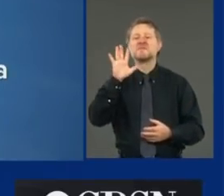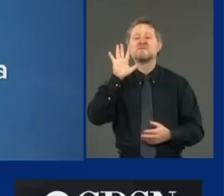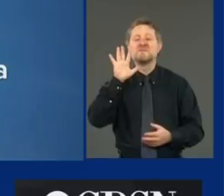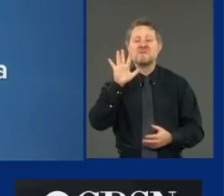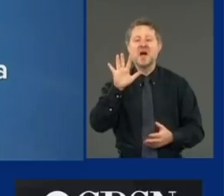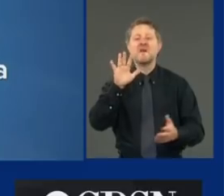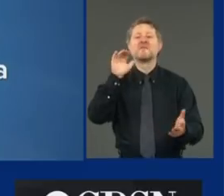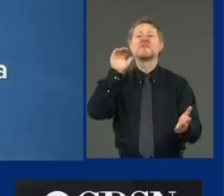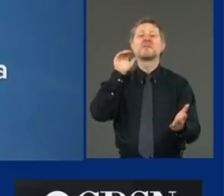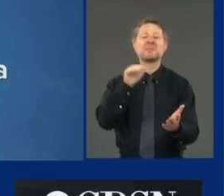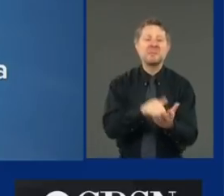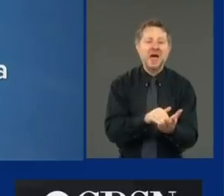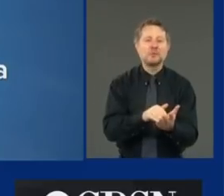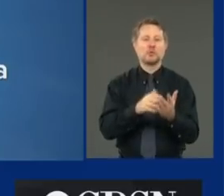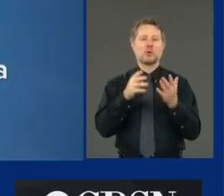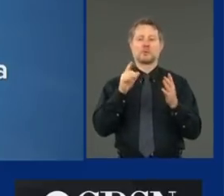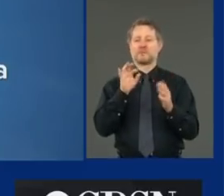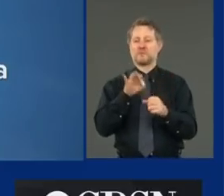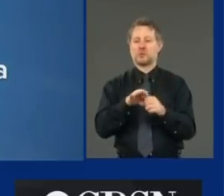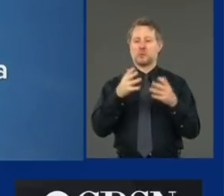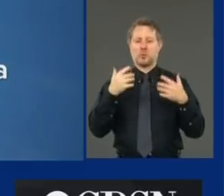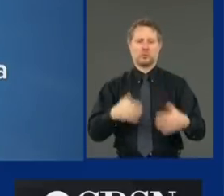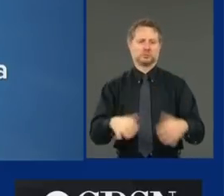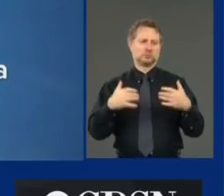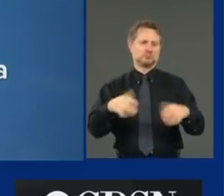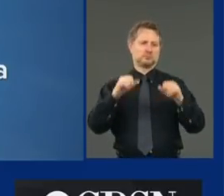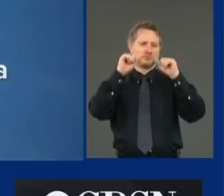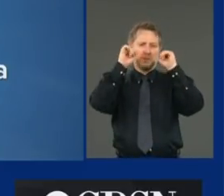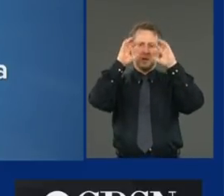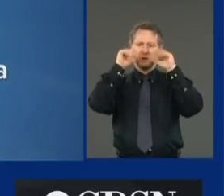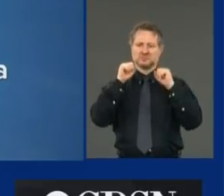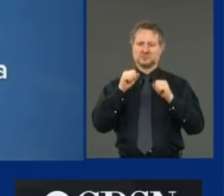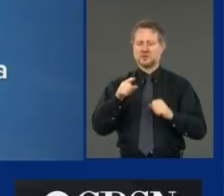VOTE FOR ONE OF THOSE FIVE FINALISTS? FIFTY? FIVE. FIVE?